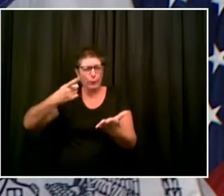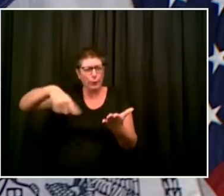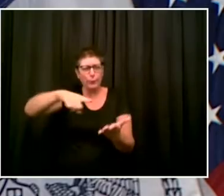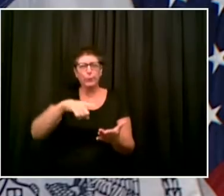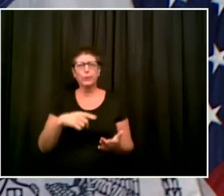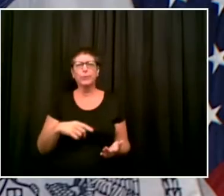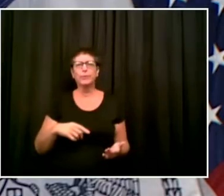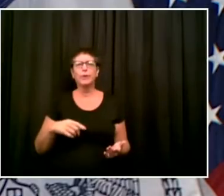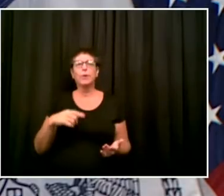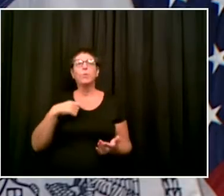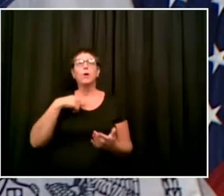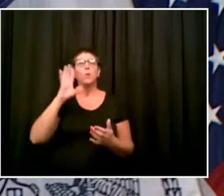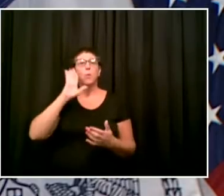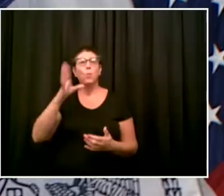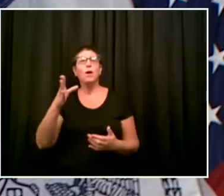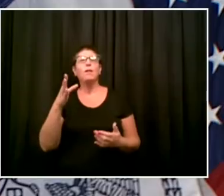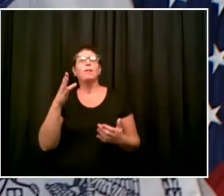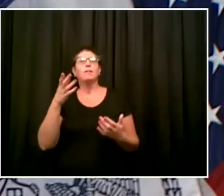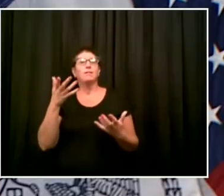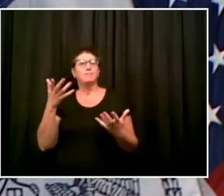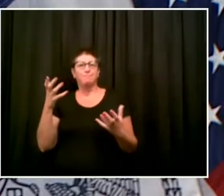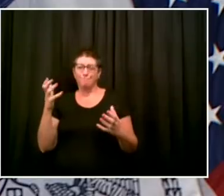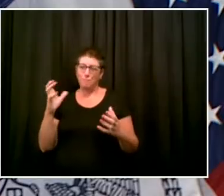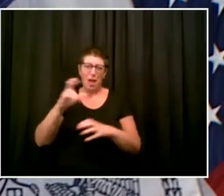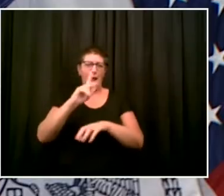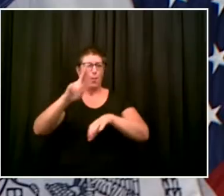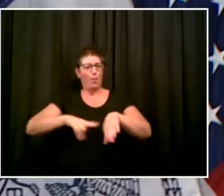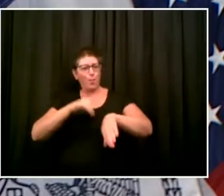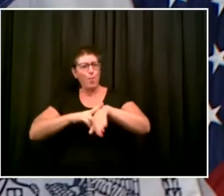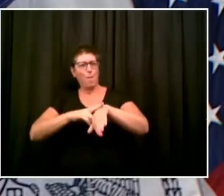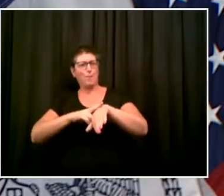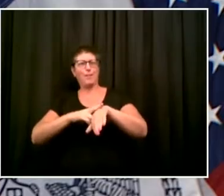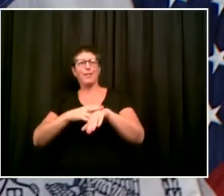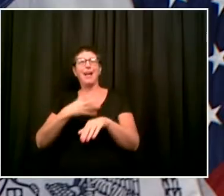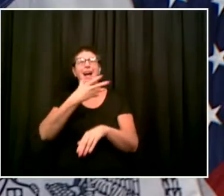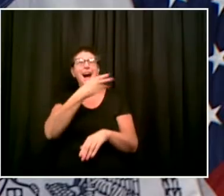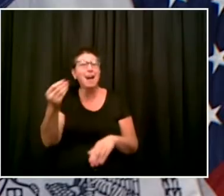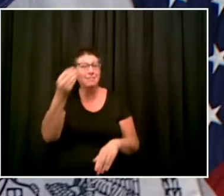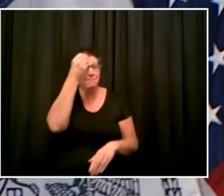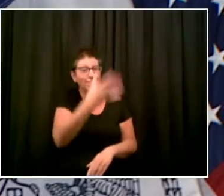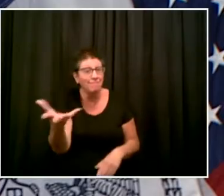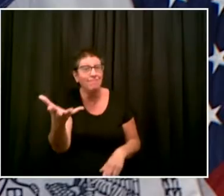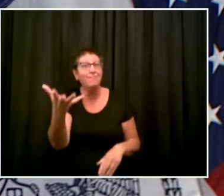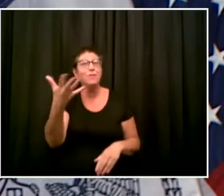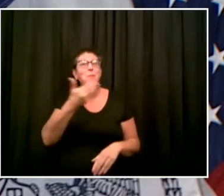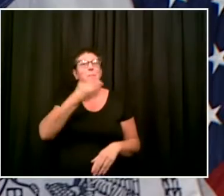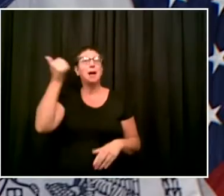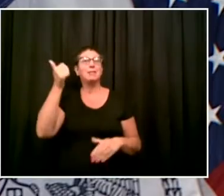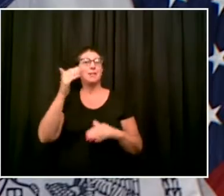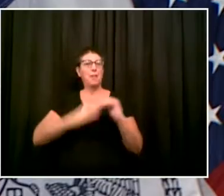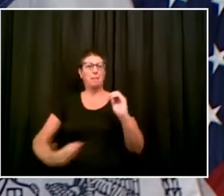NEW IDEAS, WE ARE NOT AFRAID TO BE BOLD. SO THAT'S WHY WE CAN SAY WE WILL DEFEAT THIS DISEASE, WE WILL COME BACK, WE LERITALLY WIL L MECO BACK